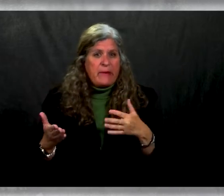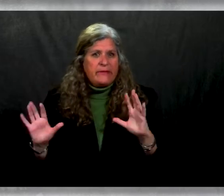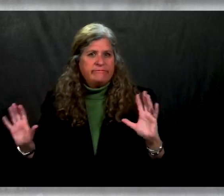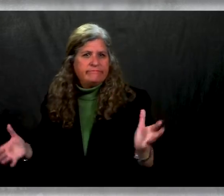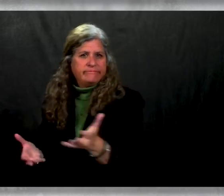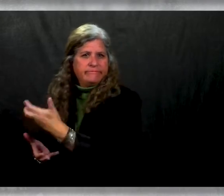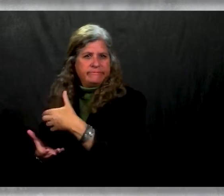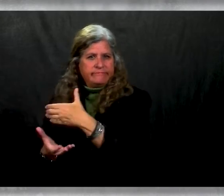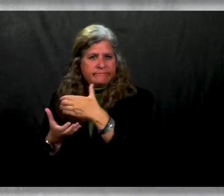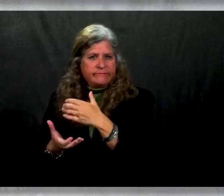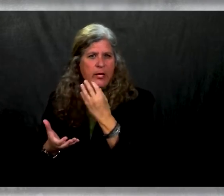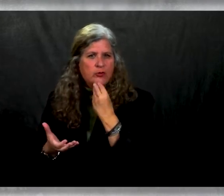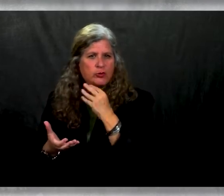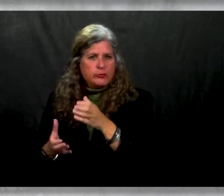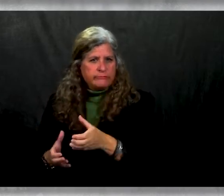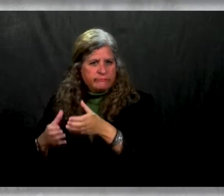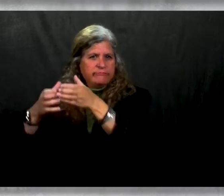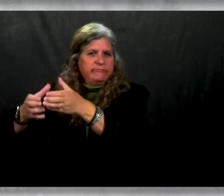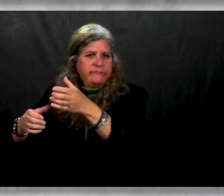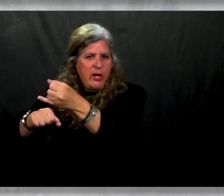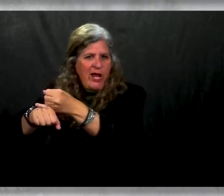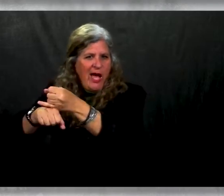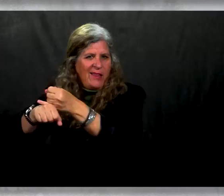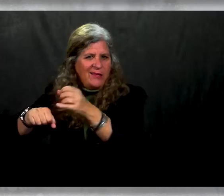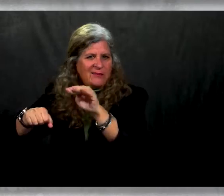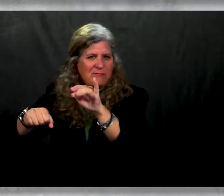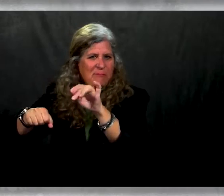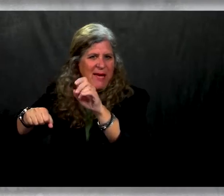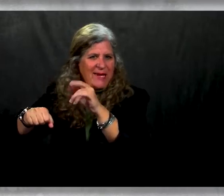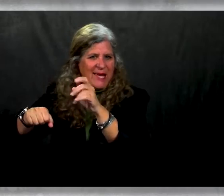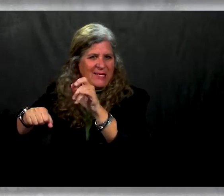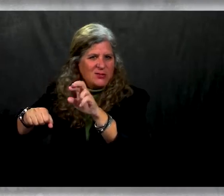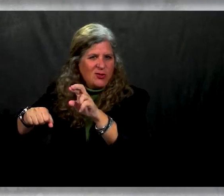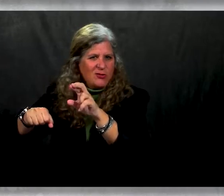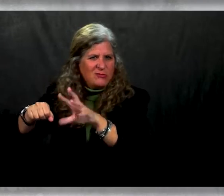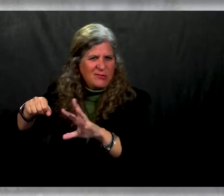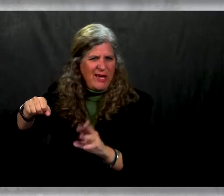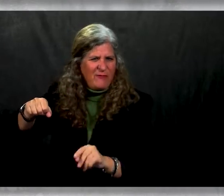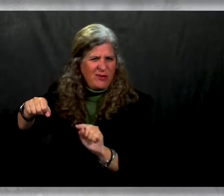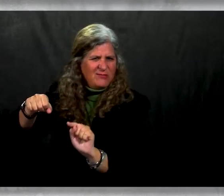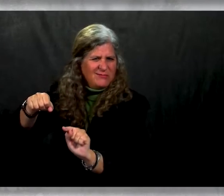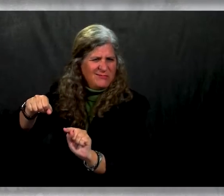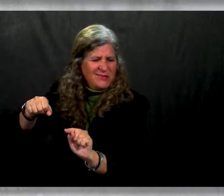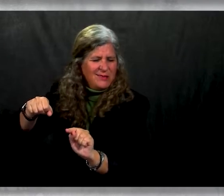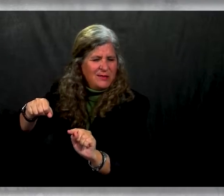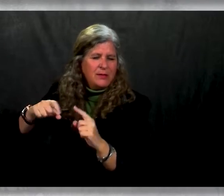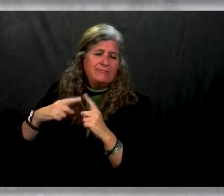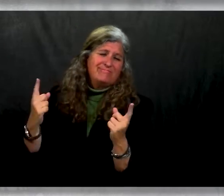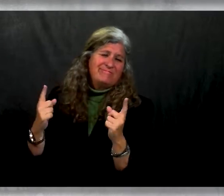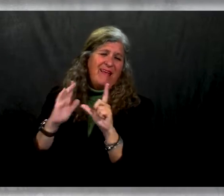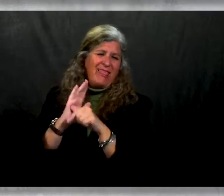of Madagascar off the coast of eastern Africa. In the interim, Nazi leaders envisioned a solution,